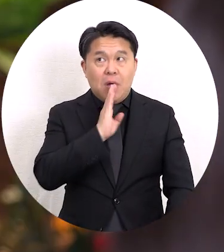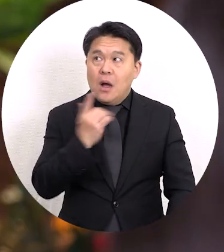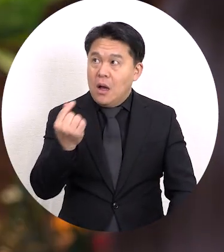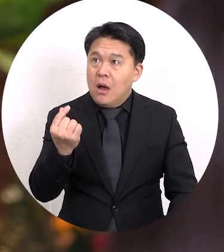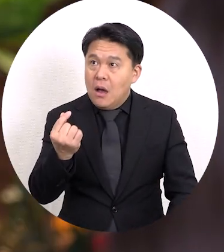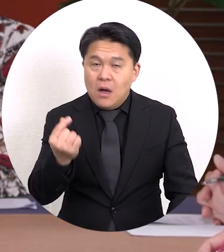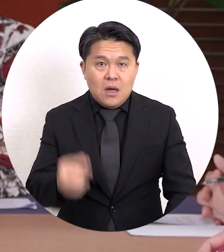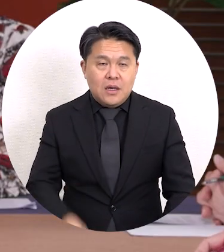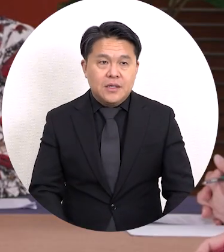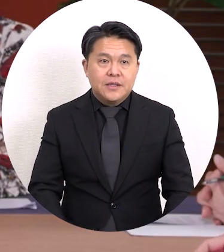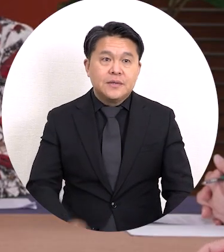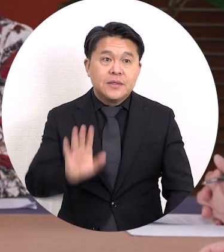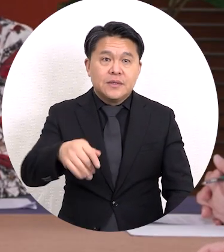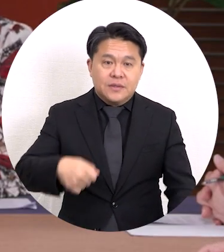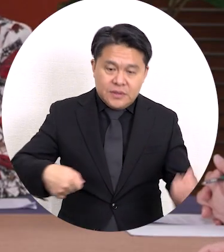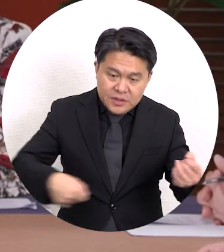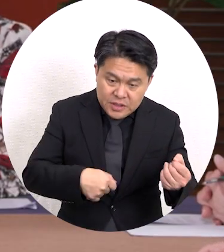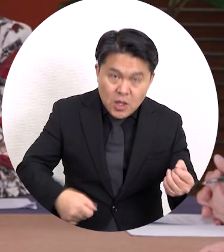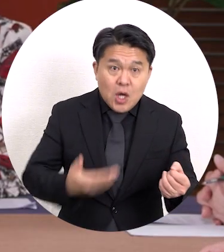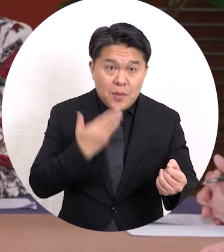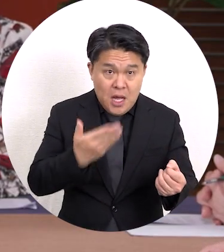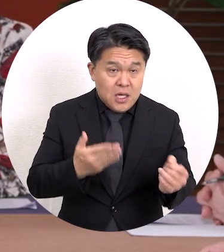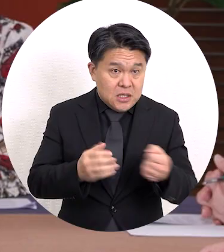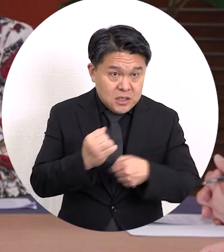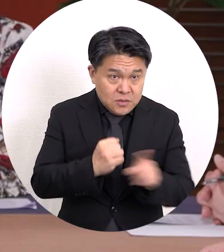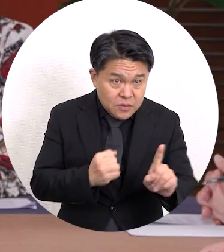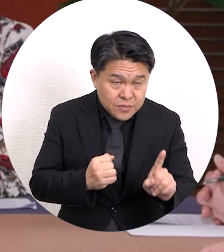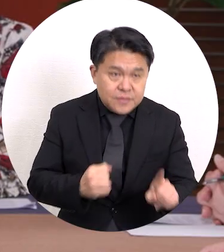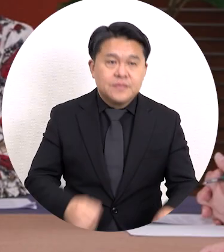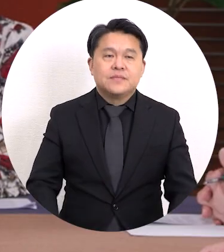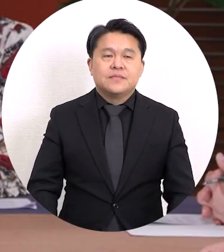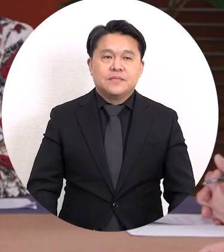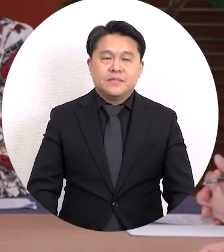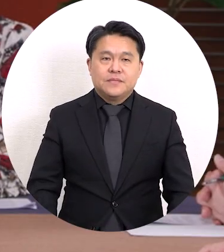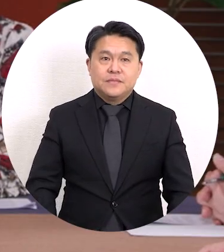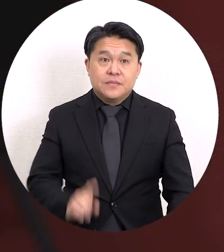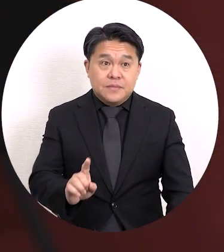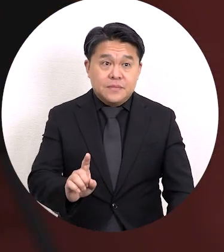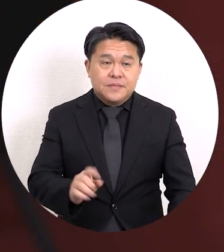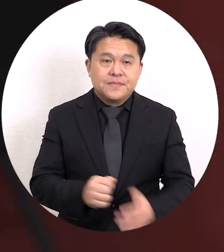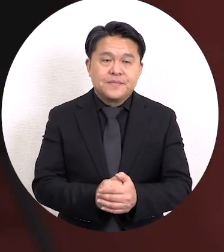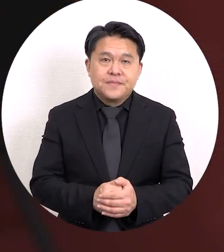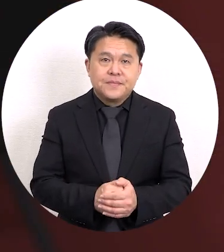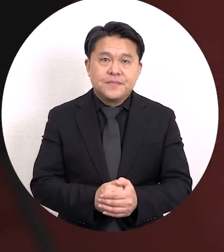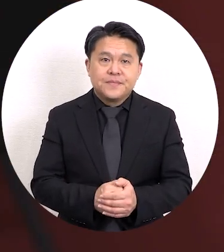But playing an instrument requires control,